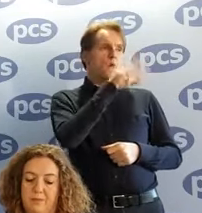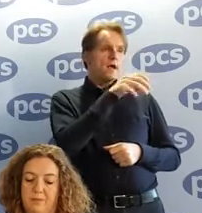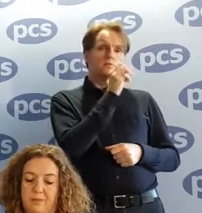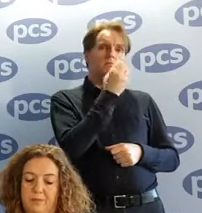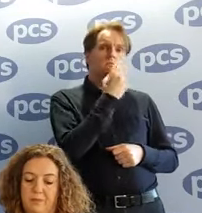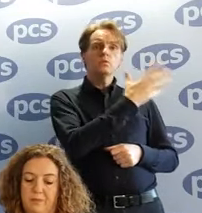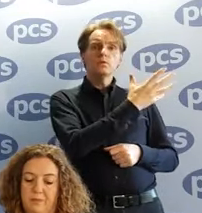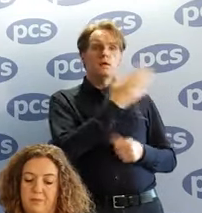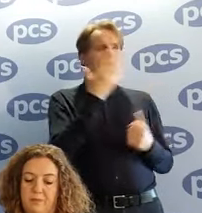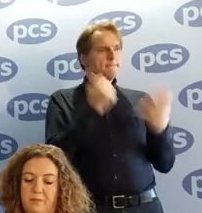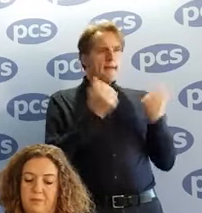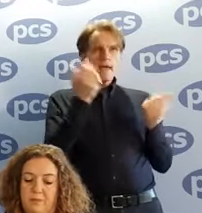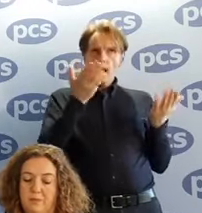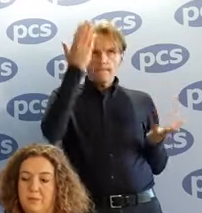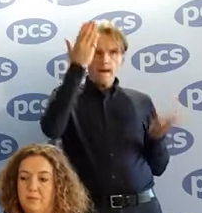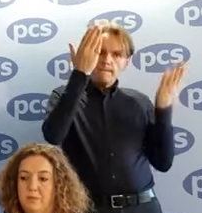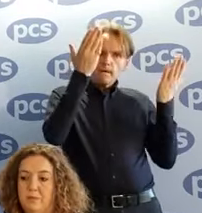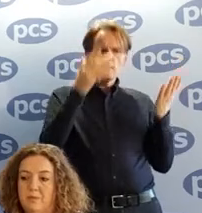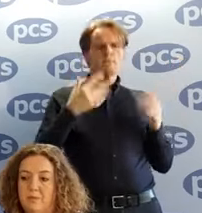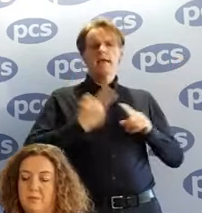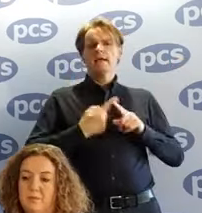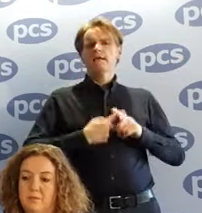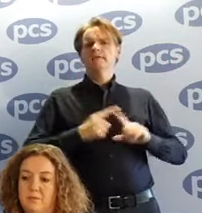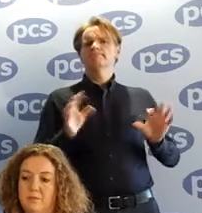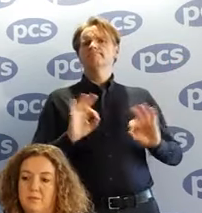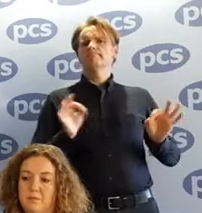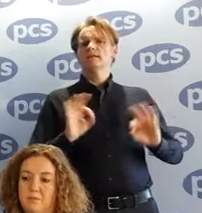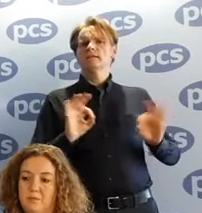inflation pay raises. But what we will be doing in this period is different to